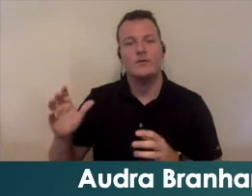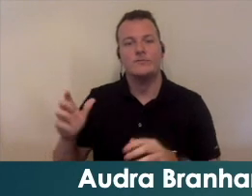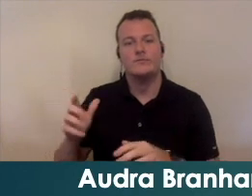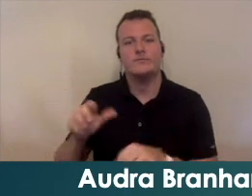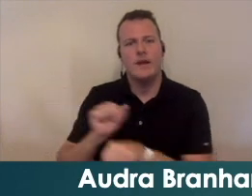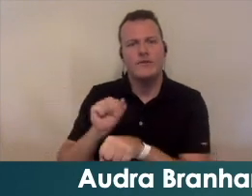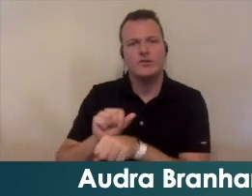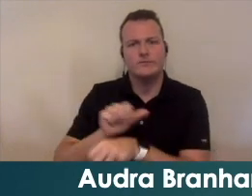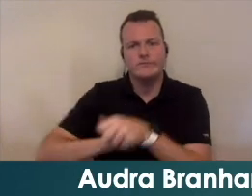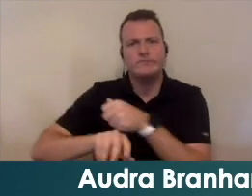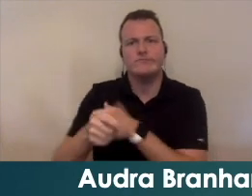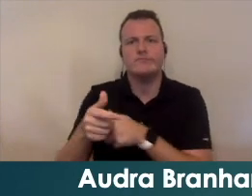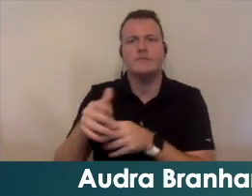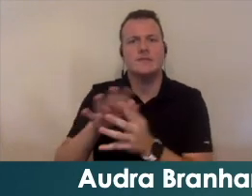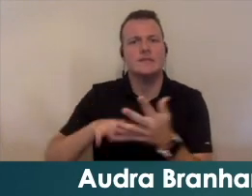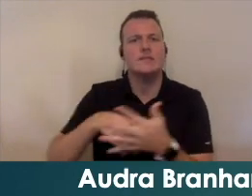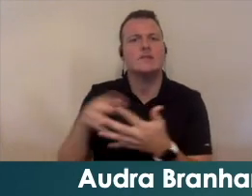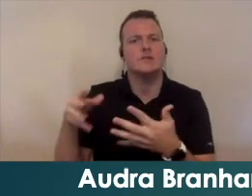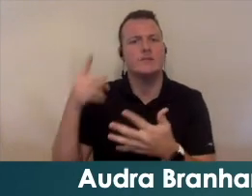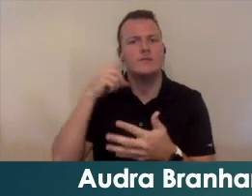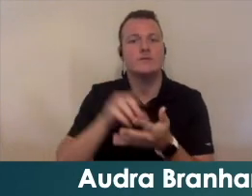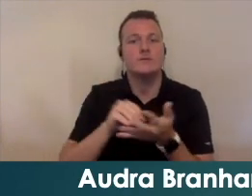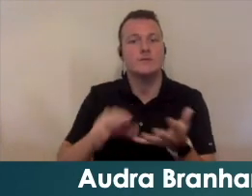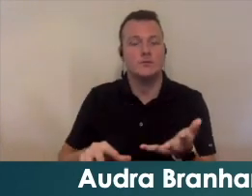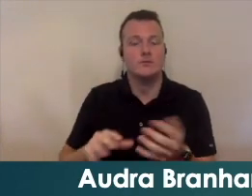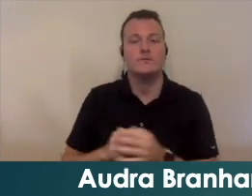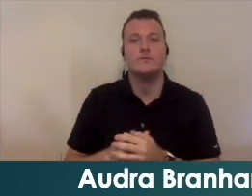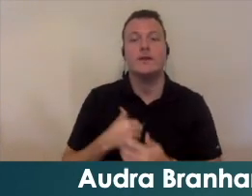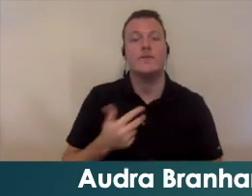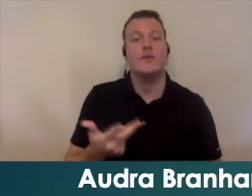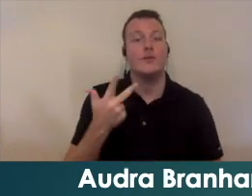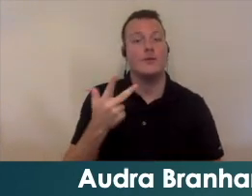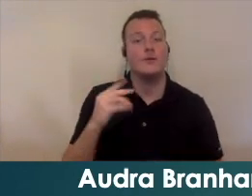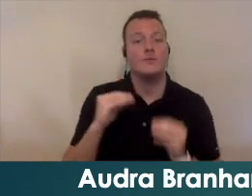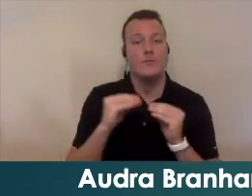in getting all of those scheduled for students. There are three more posted